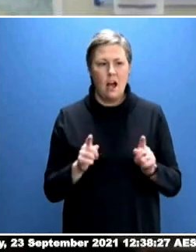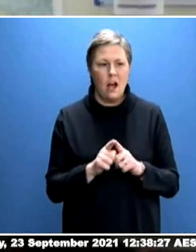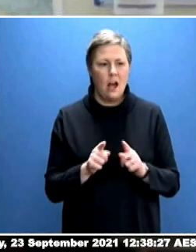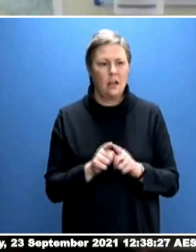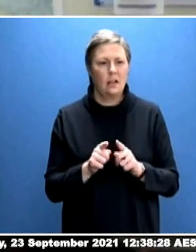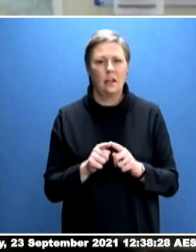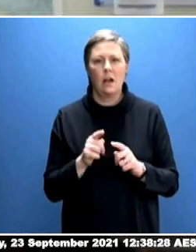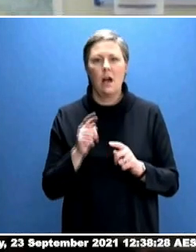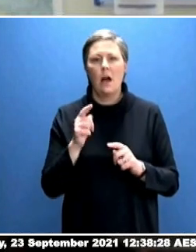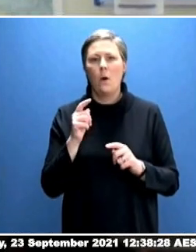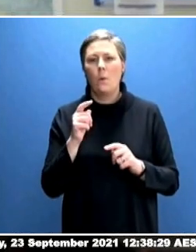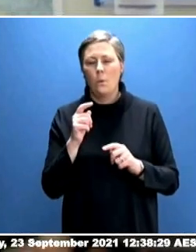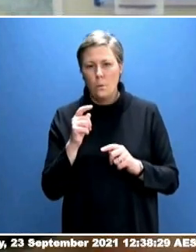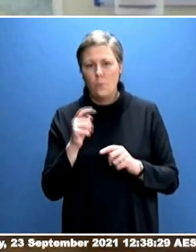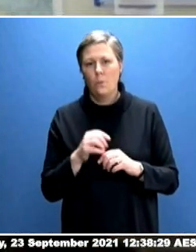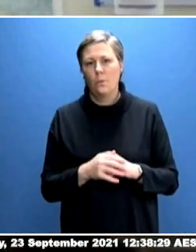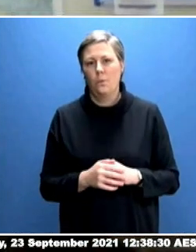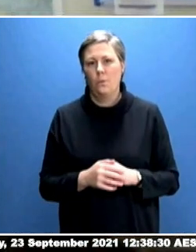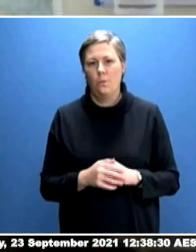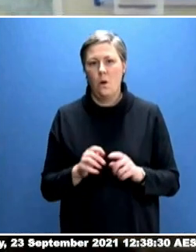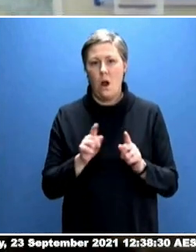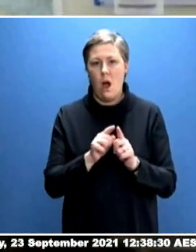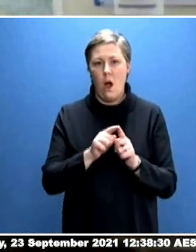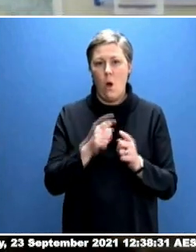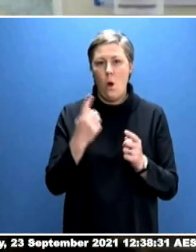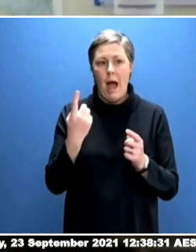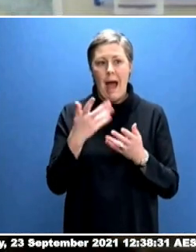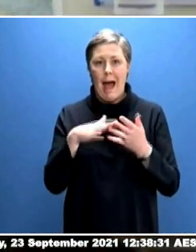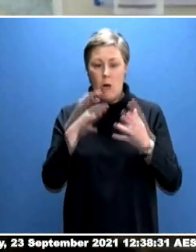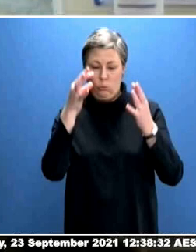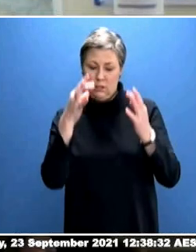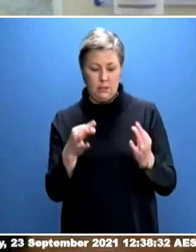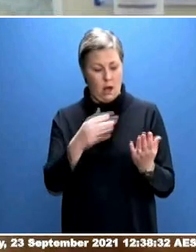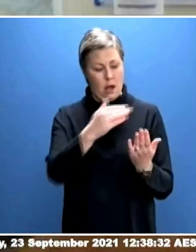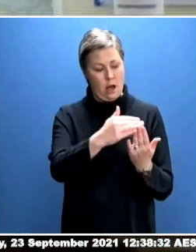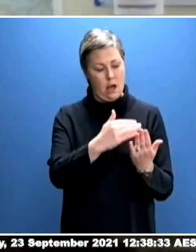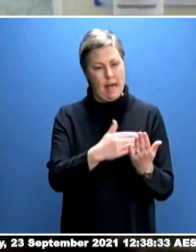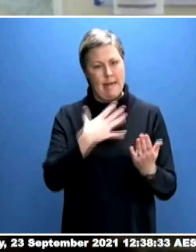application of the eligibility criteria and that sort of thing, as well as